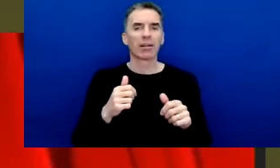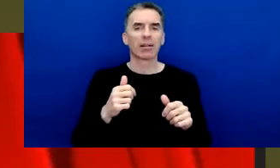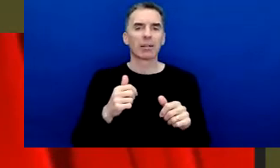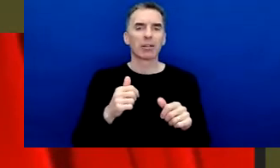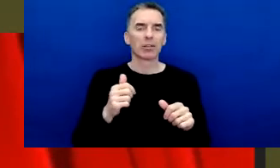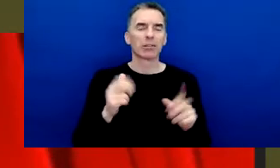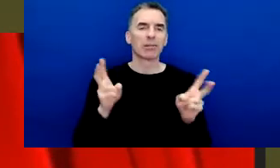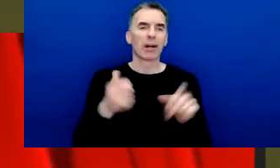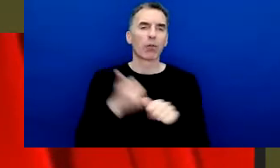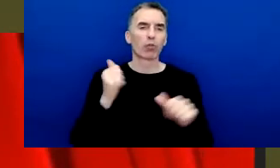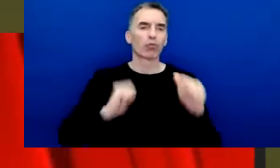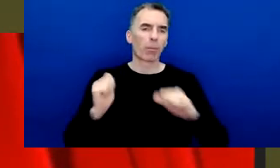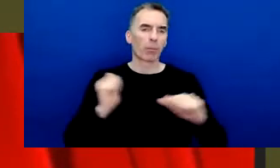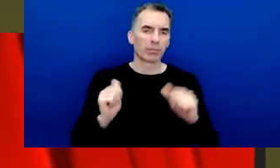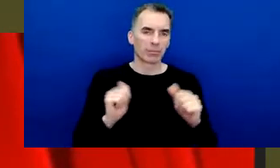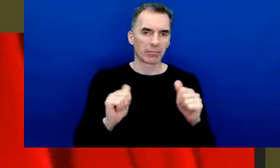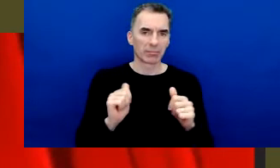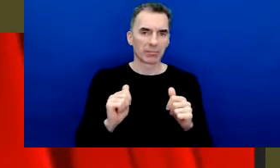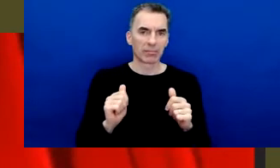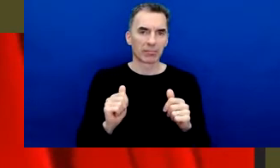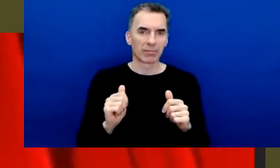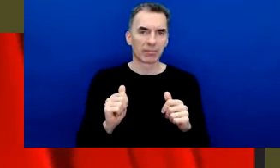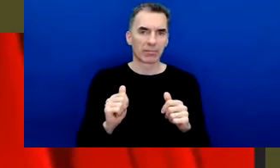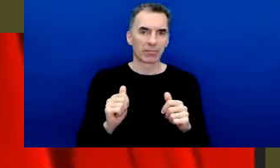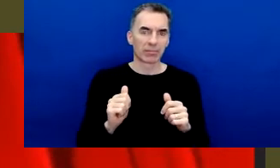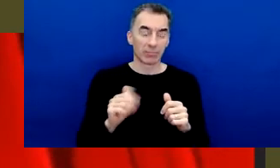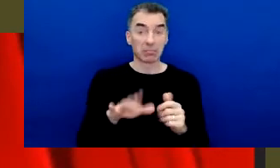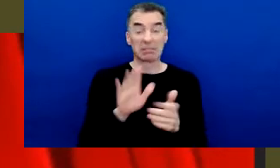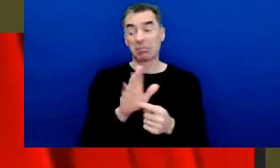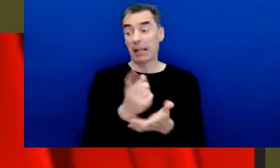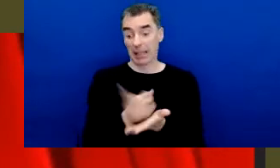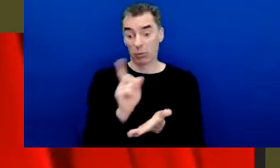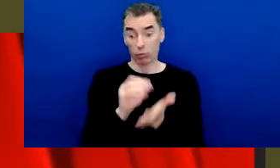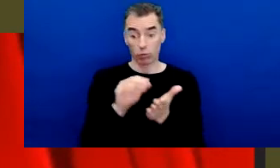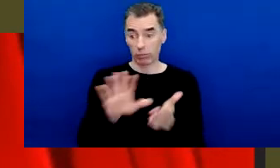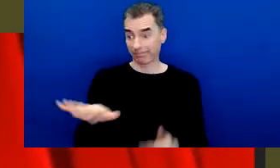This is the way it is. And just last week I told the student, I can't do anything about this,